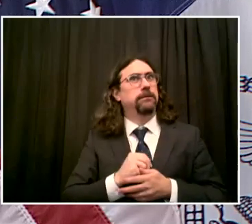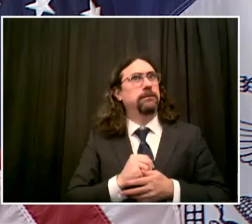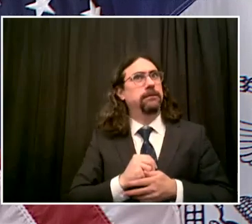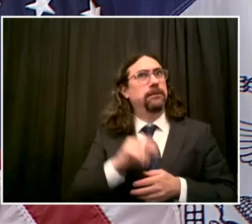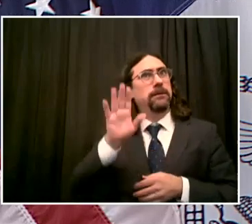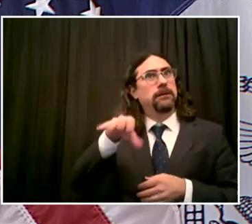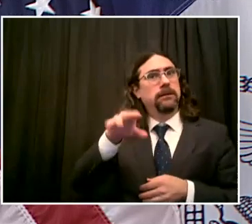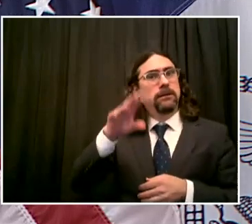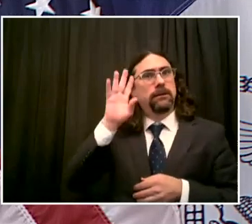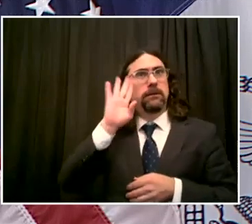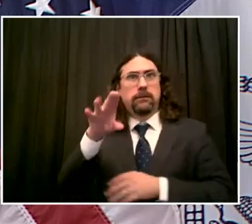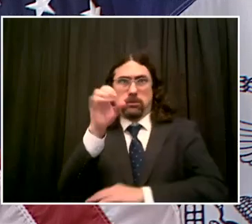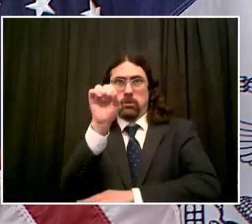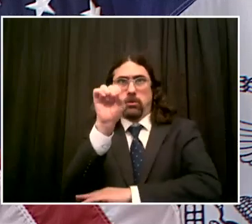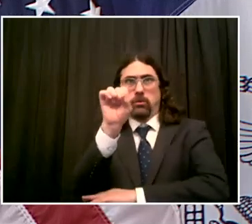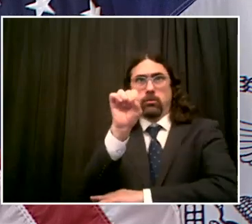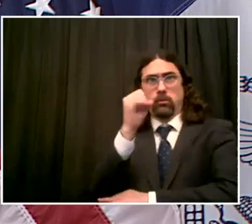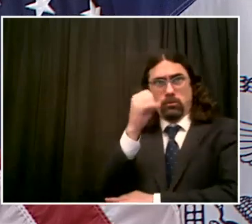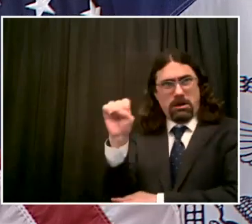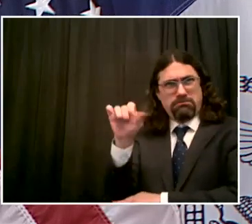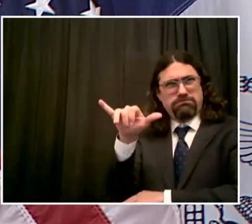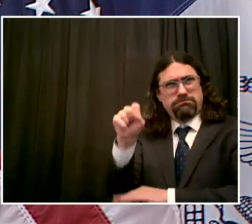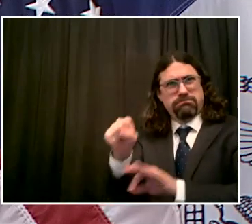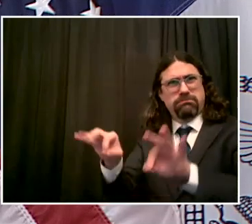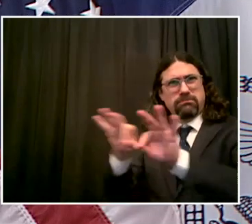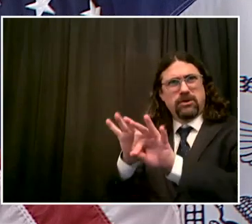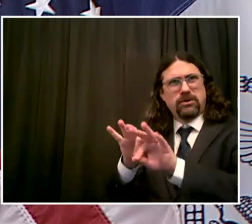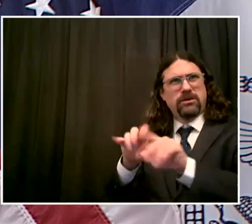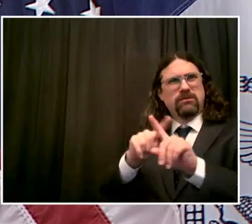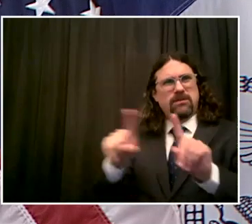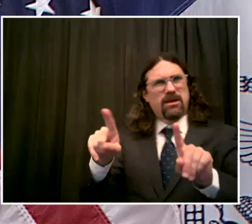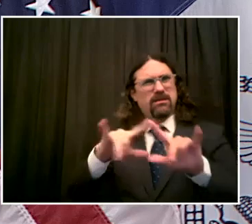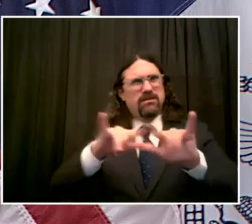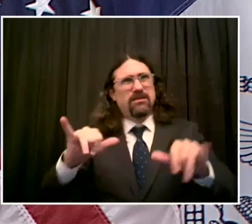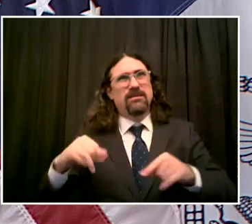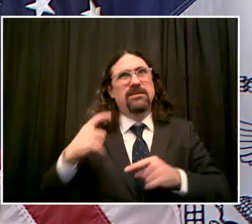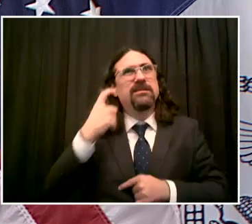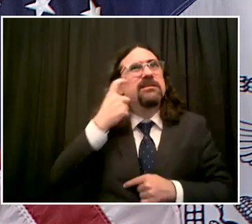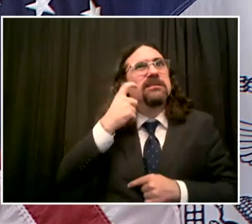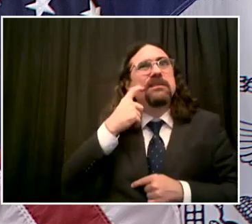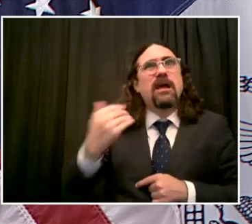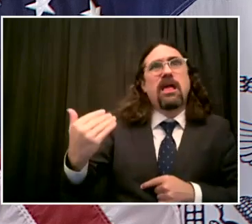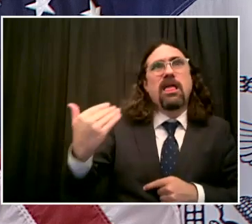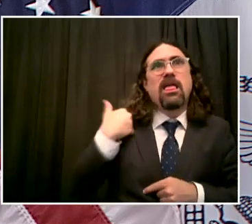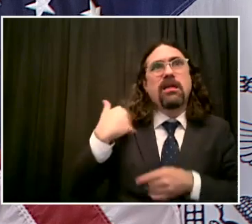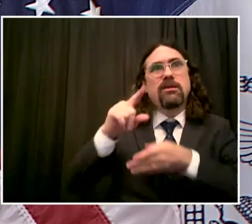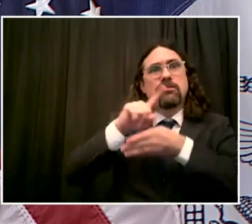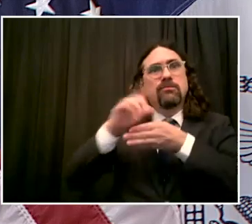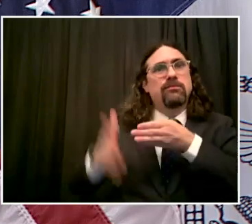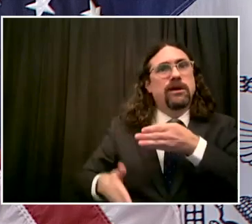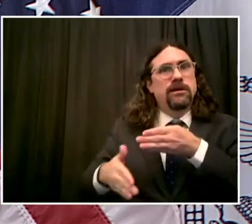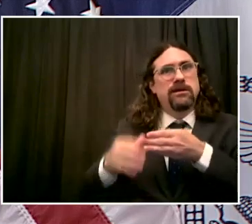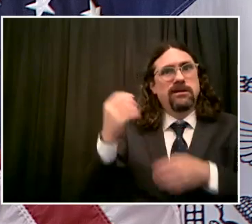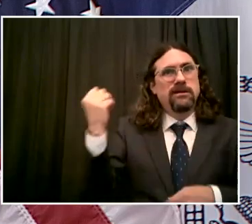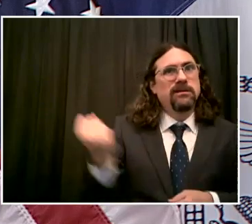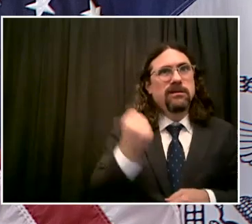HUNDREDS OF PEOPLE GATHERING IN